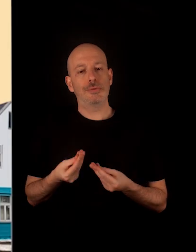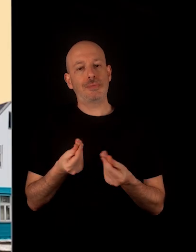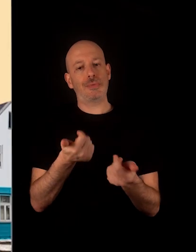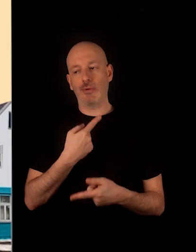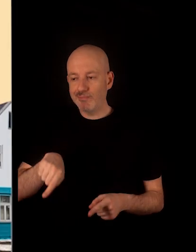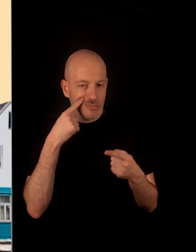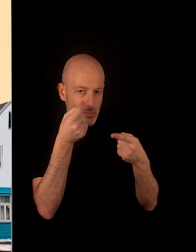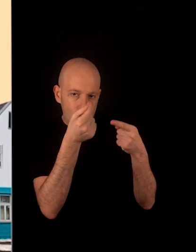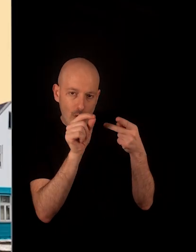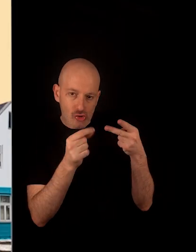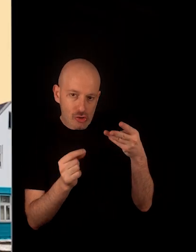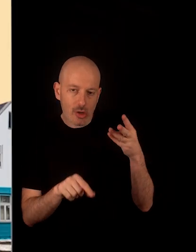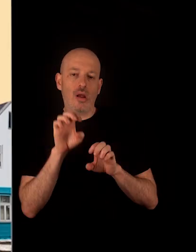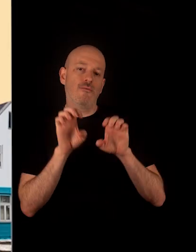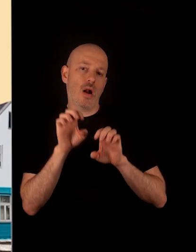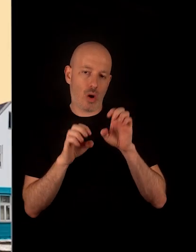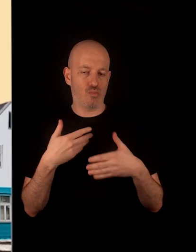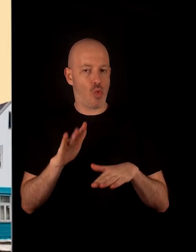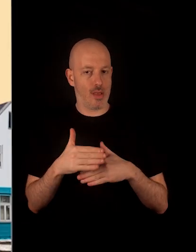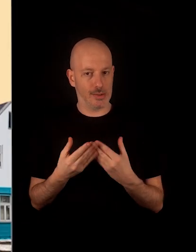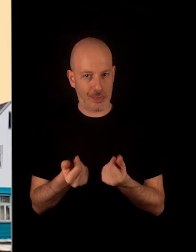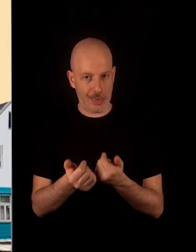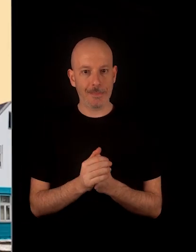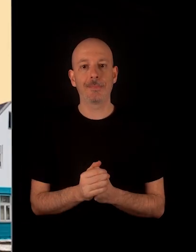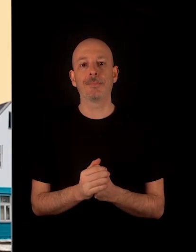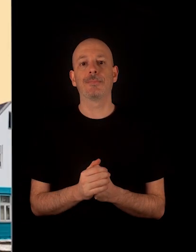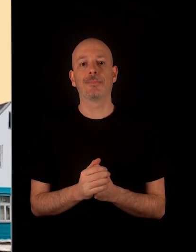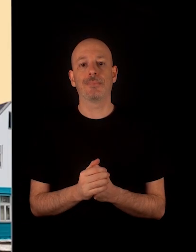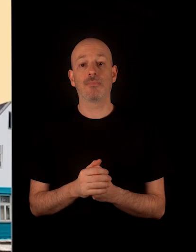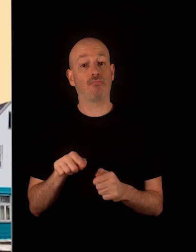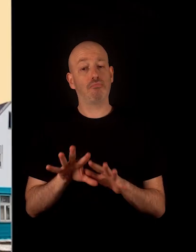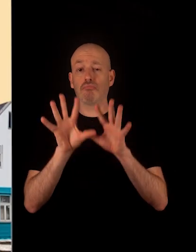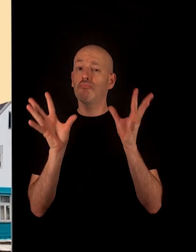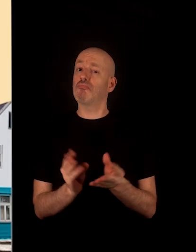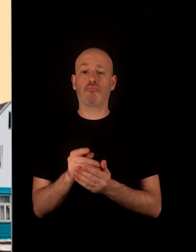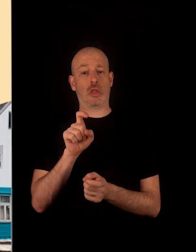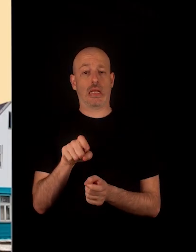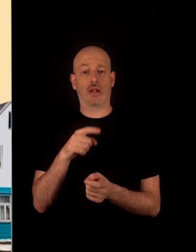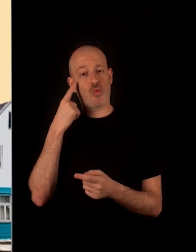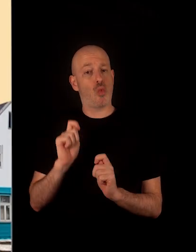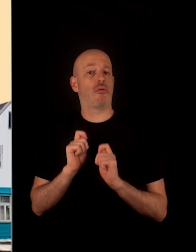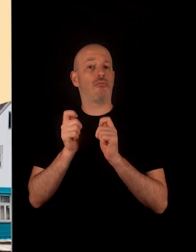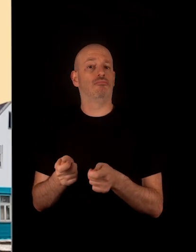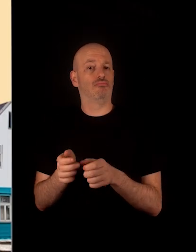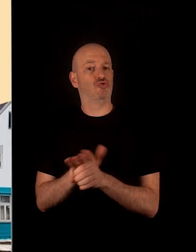What are the objectives? This is not a very extensive application. It is quite simple. And on the very end there is a part